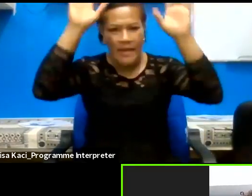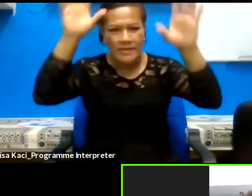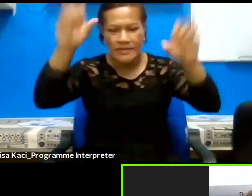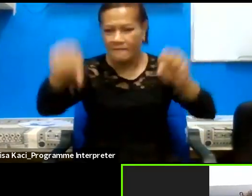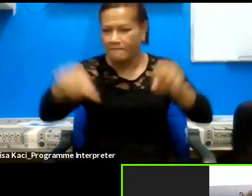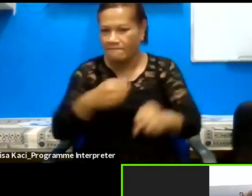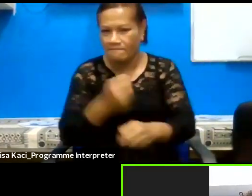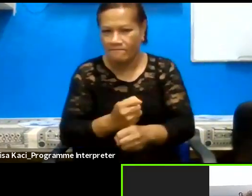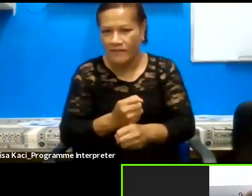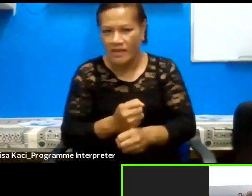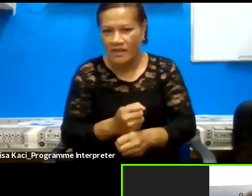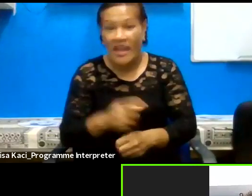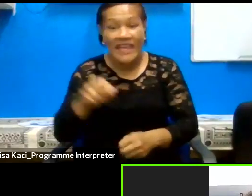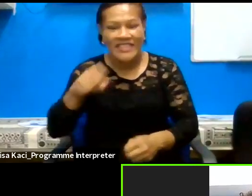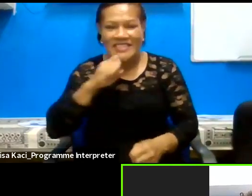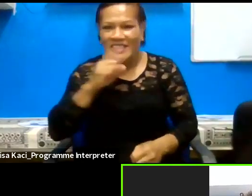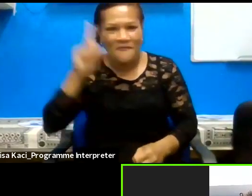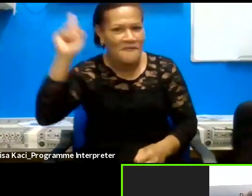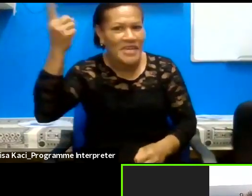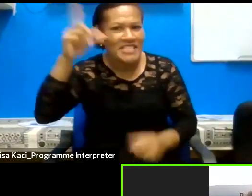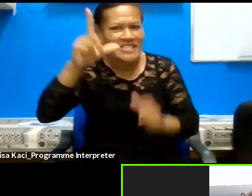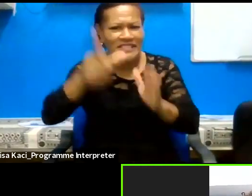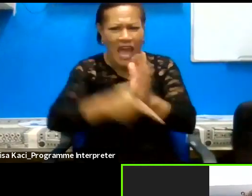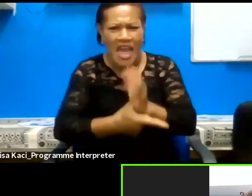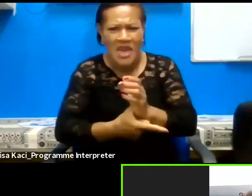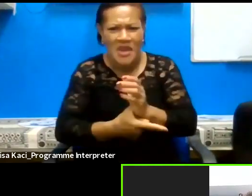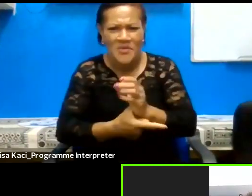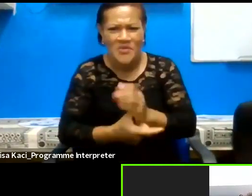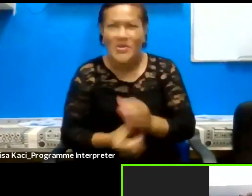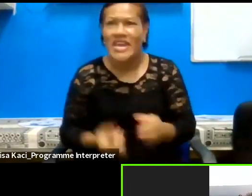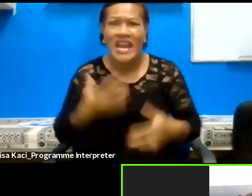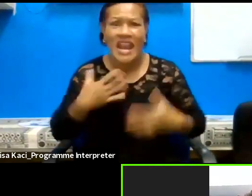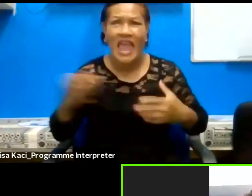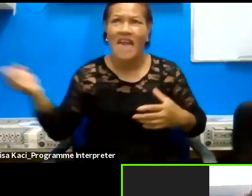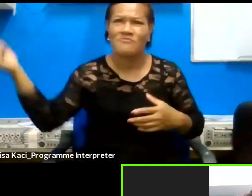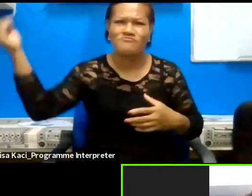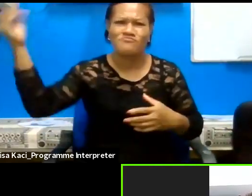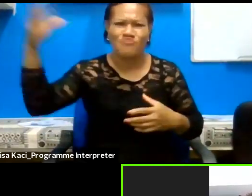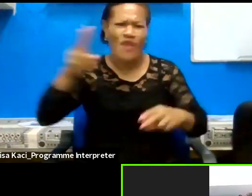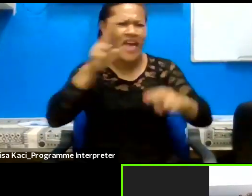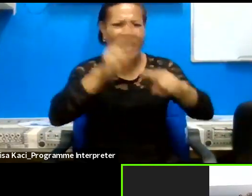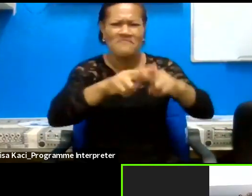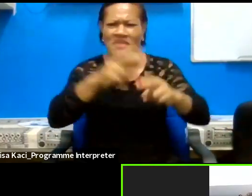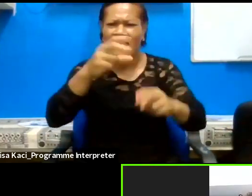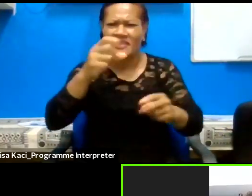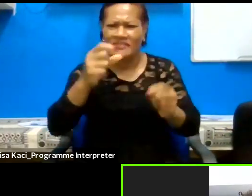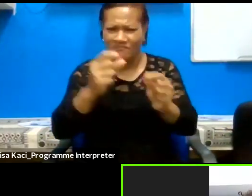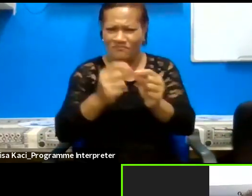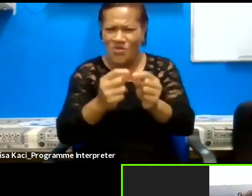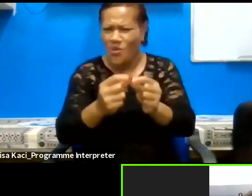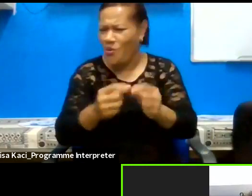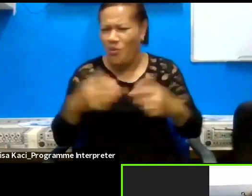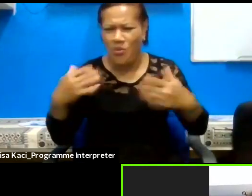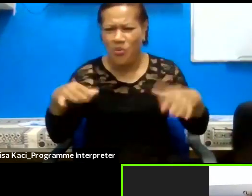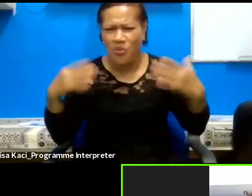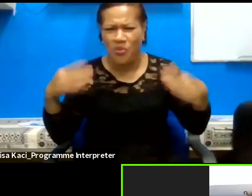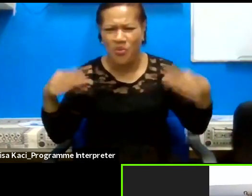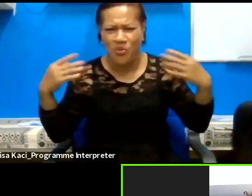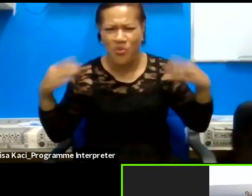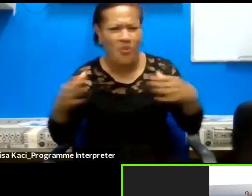down to dust. I know that